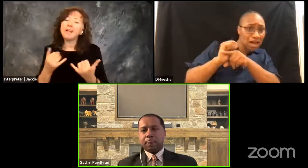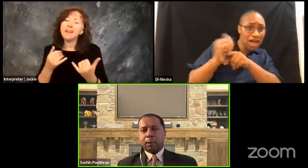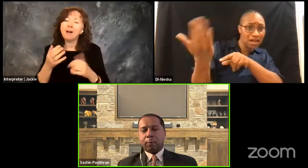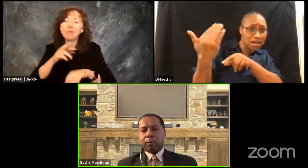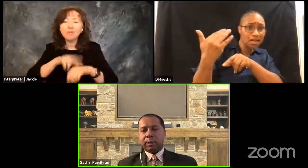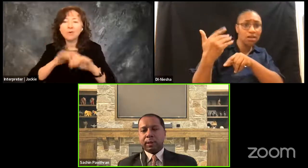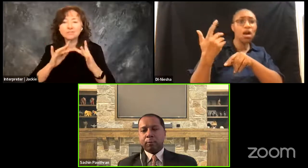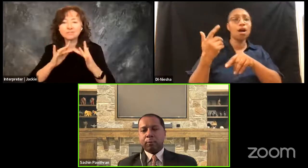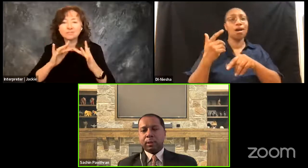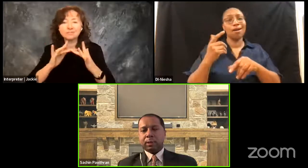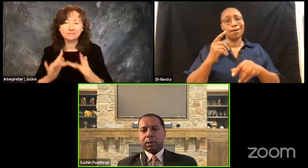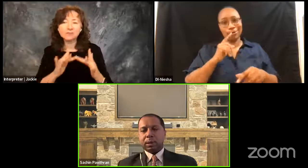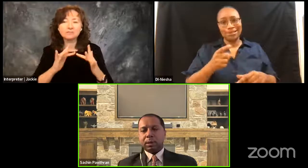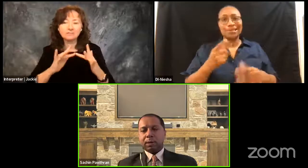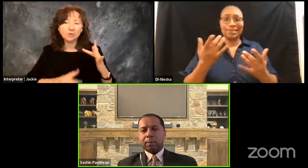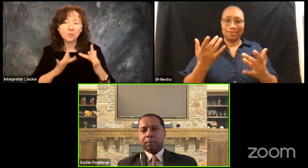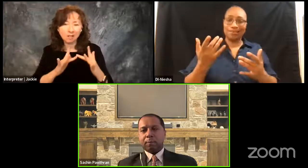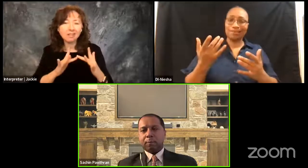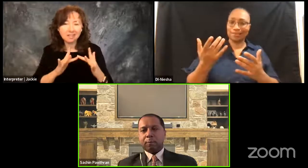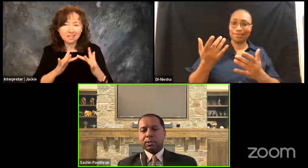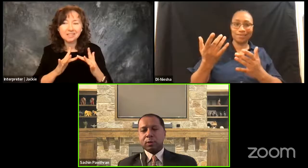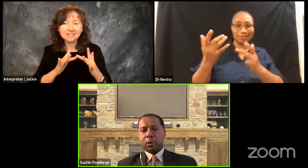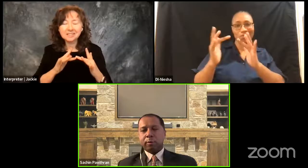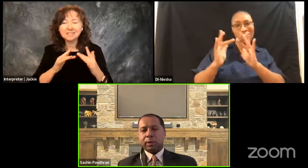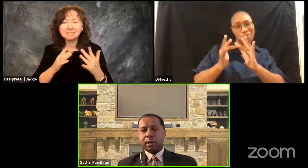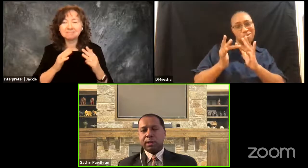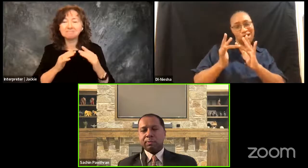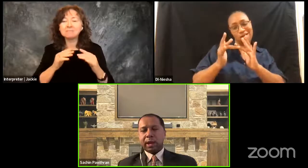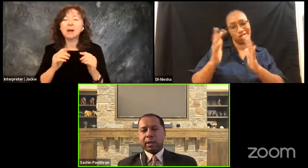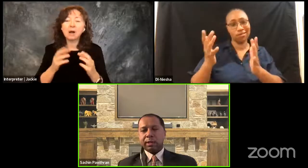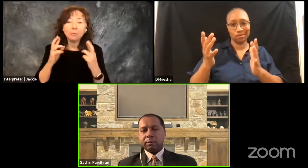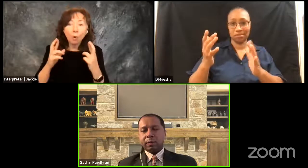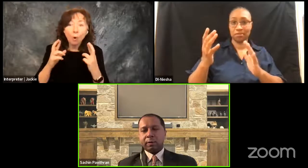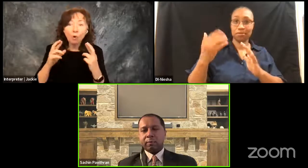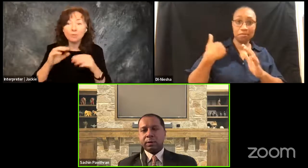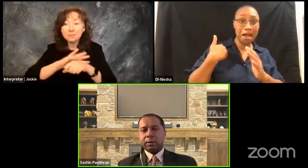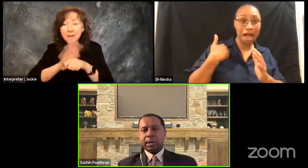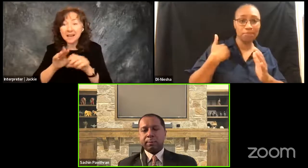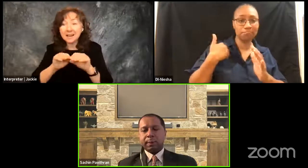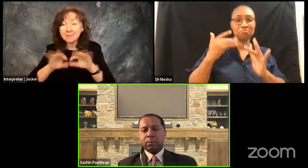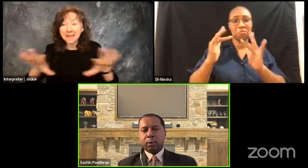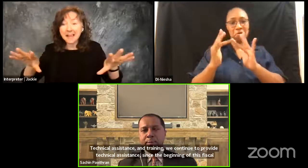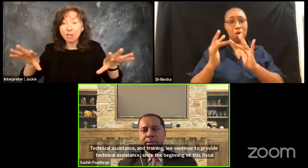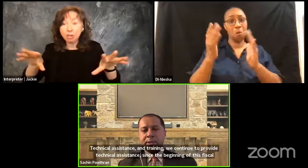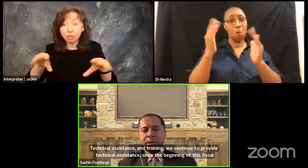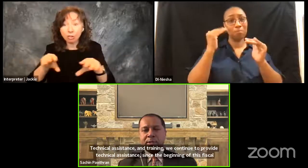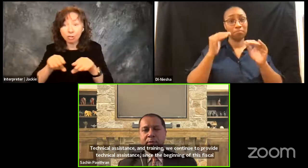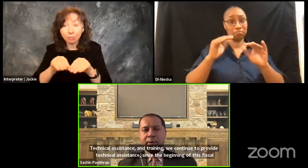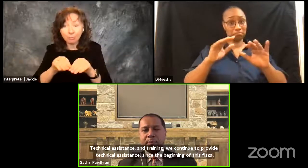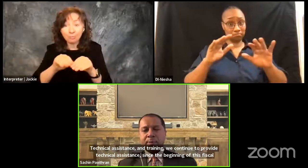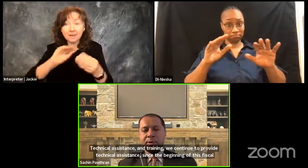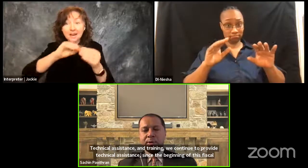Hopefully, with -- once COVID is behind us, there will be more opportunities of in-person